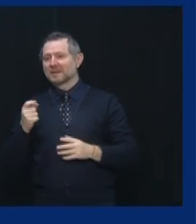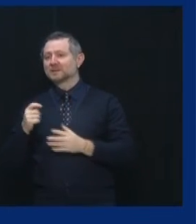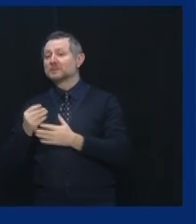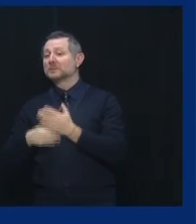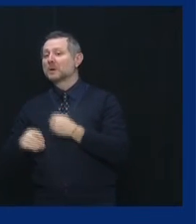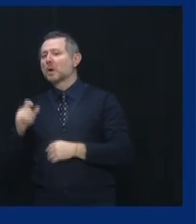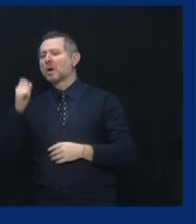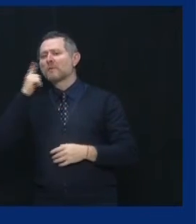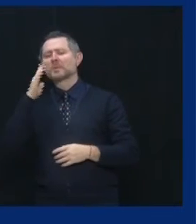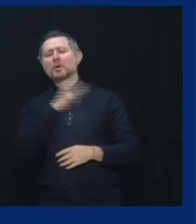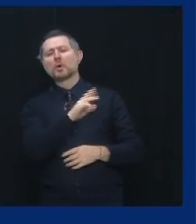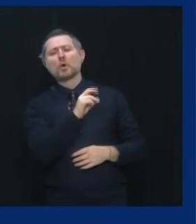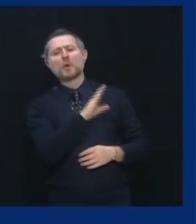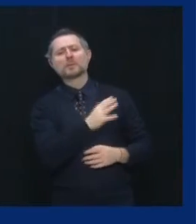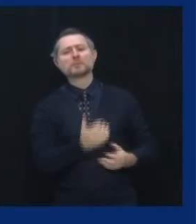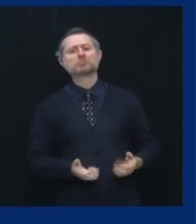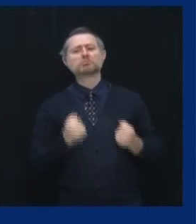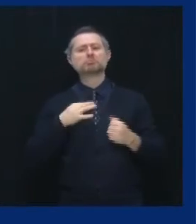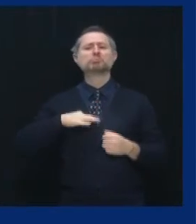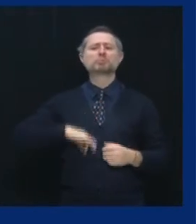YOU WILL SEE WHEN THE GOVERNOR